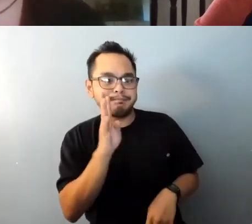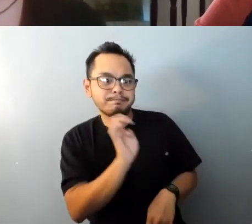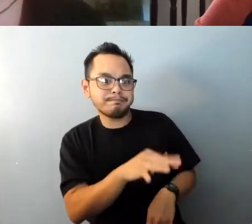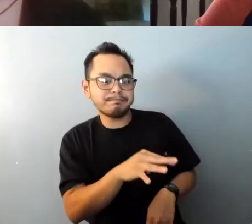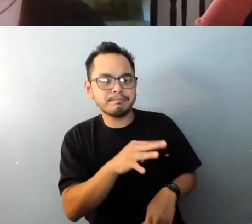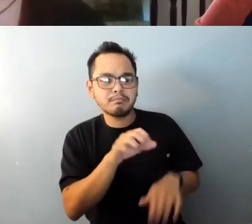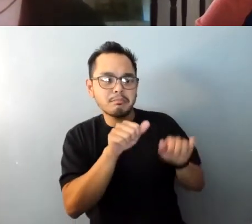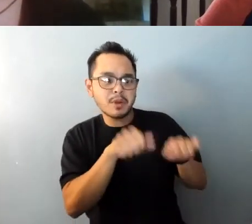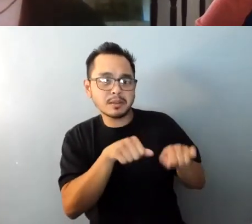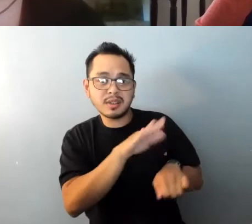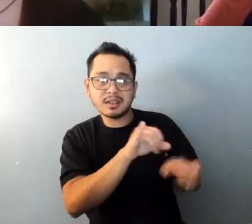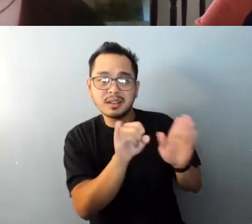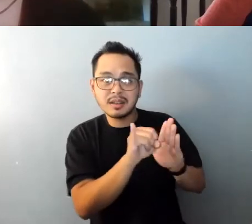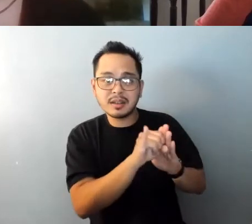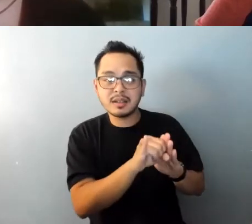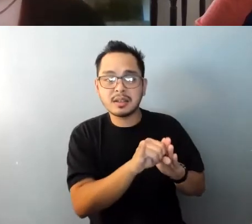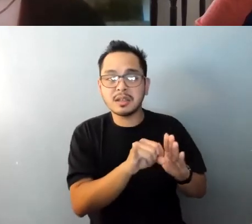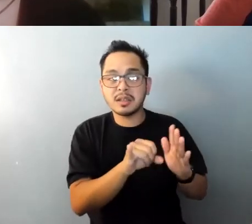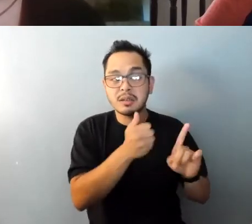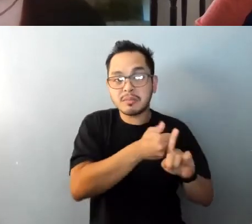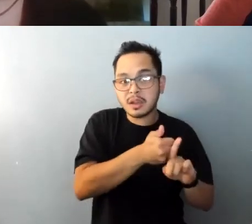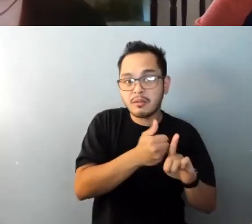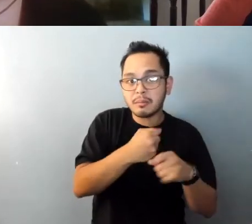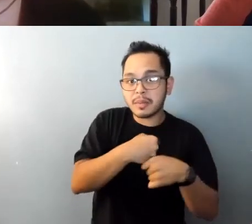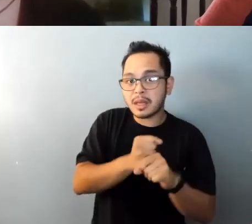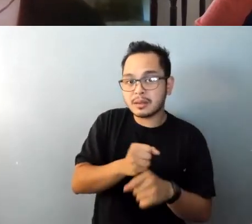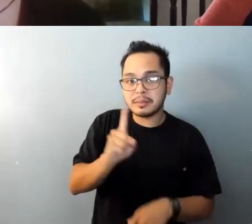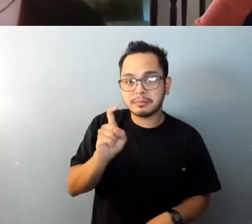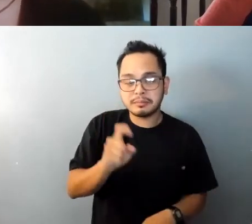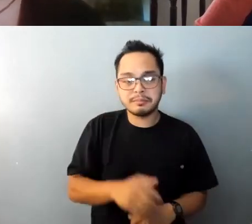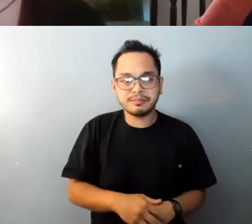racial identity is something that he created himself? And I think that is a very interesting